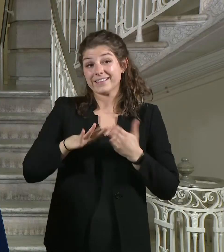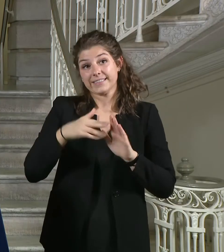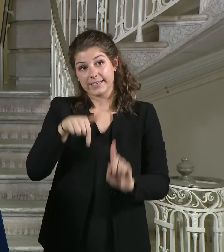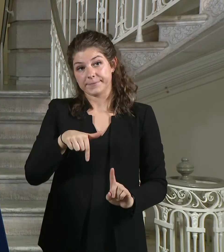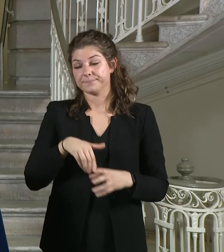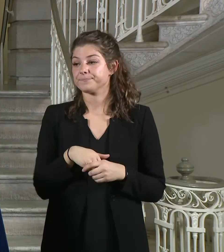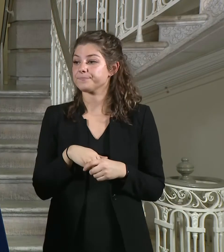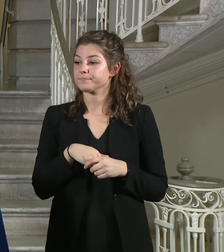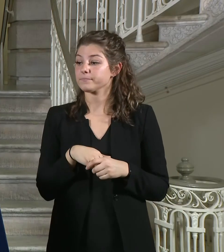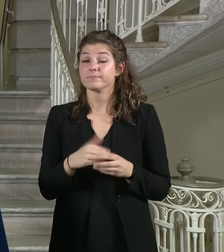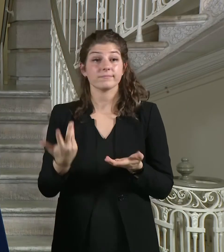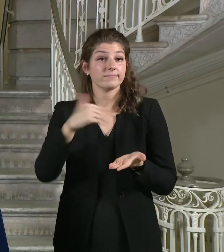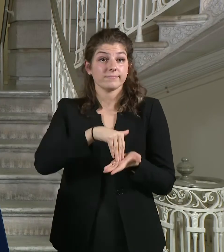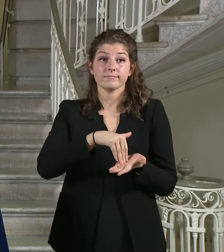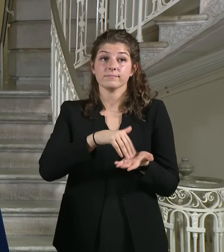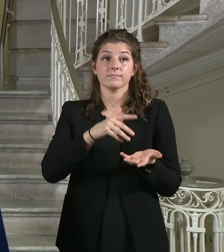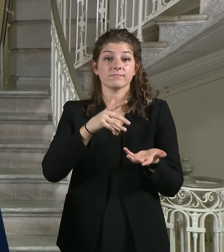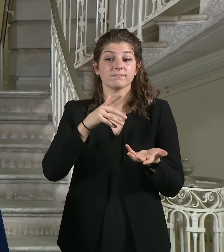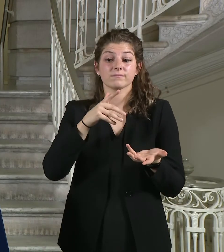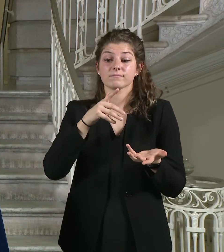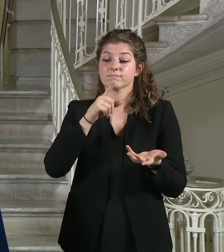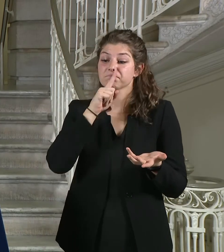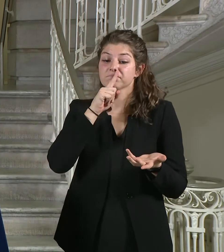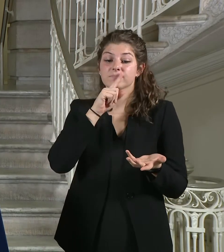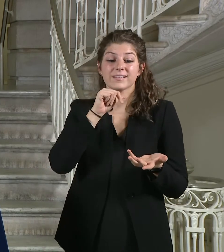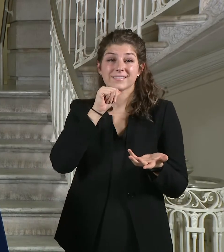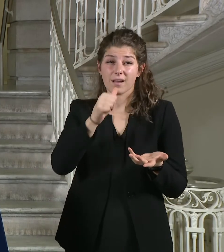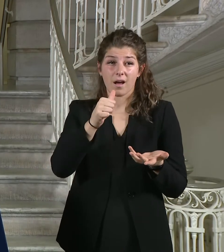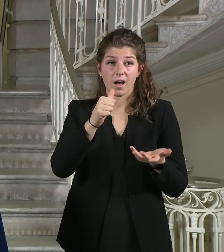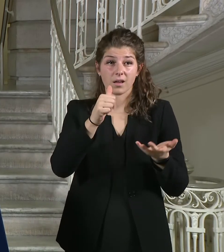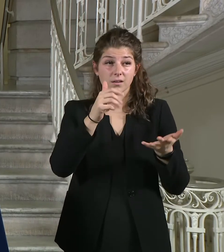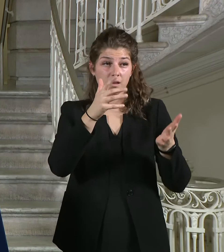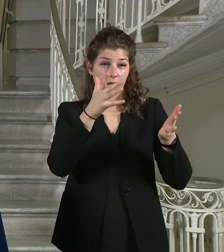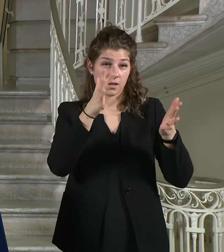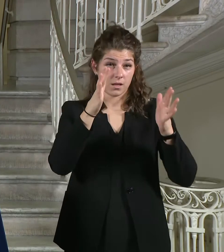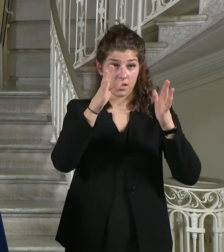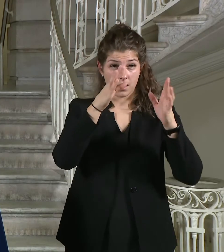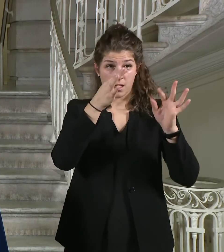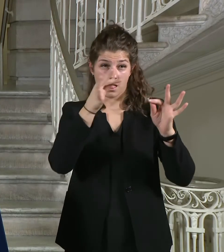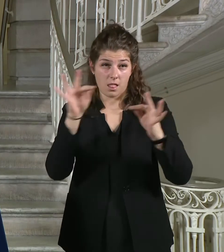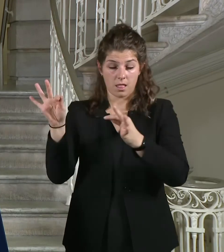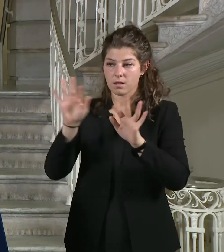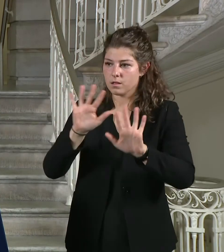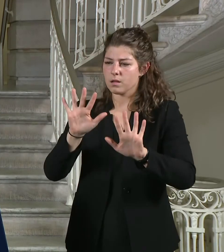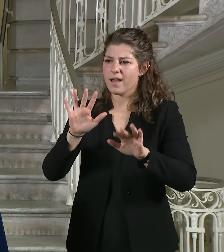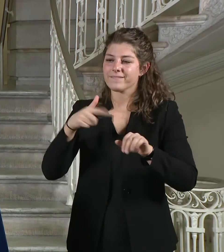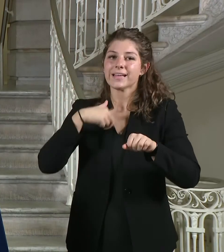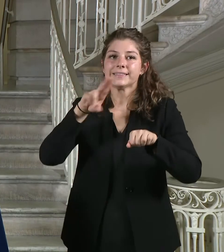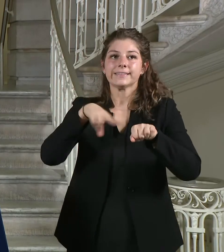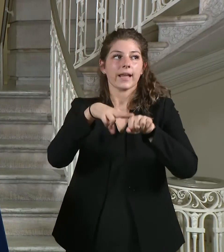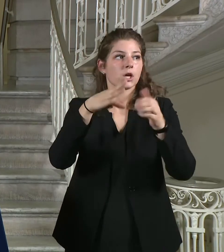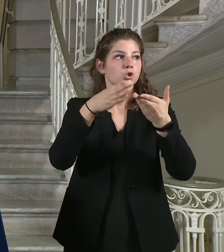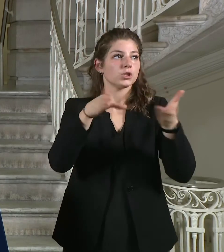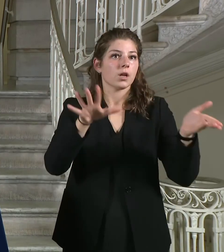PEOPLE TO COME TO US WE ARE GOING OUT TO THEM AND LETTING THEM KNOW WHICH JOBS ARE AVAILABLE IN THE